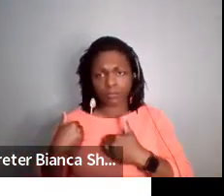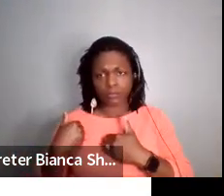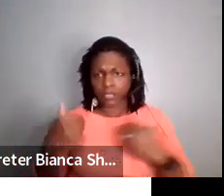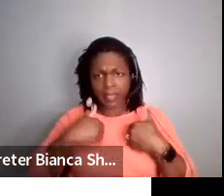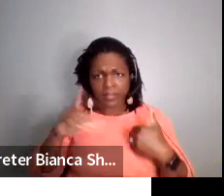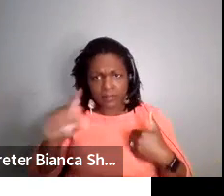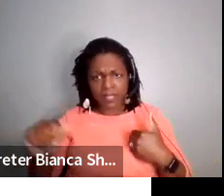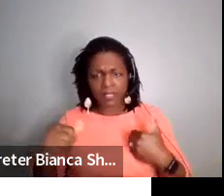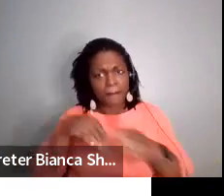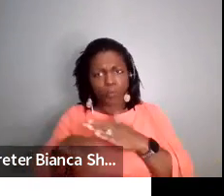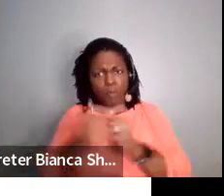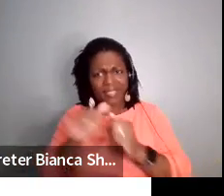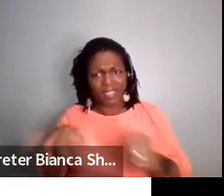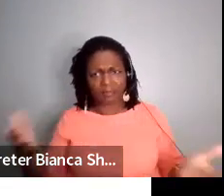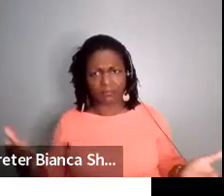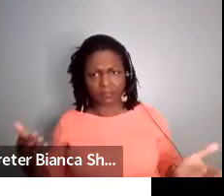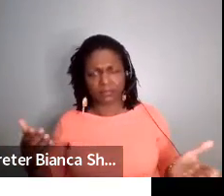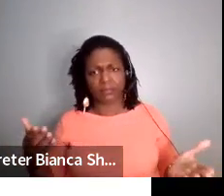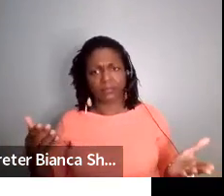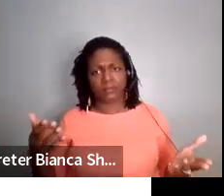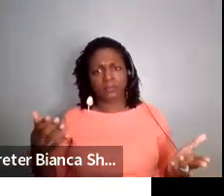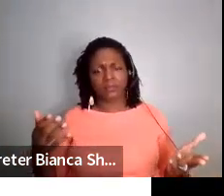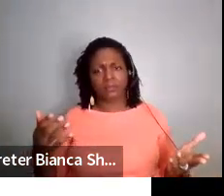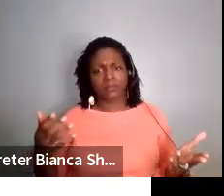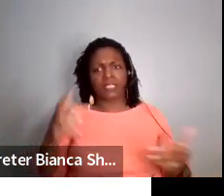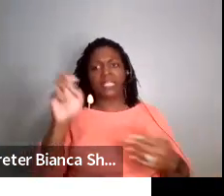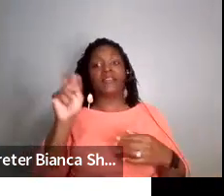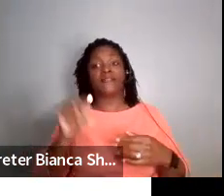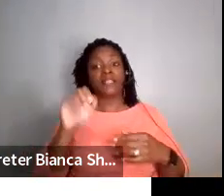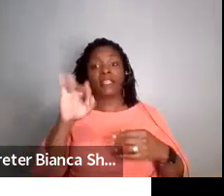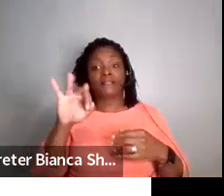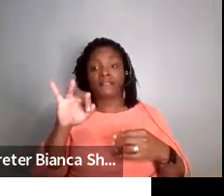She was born with it